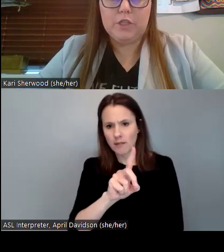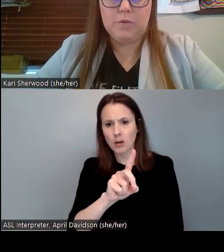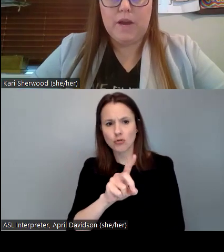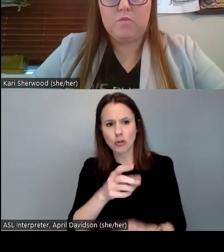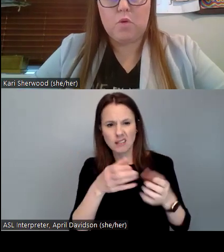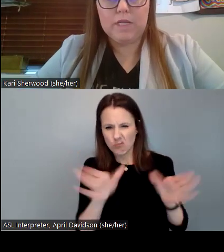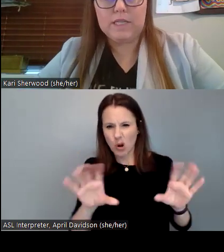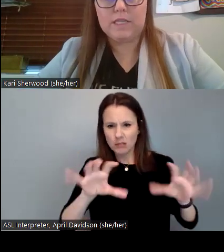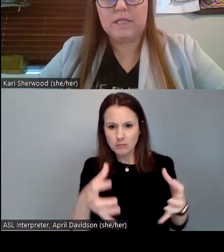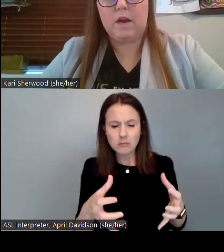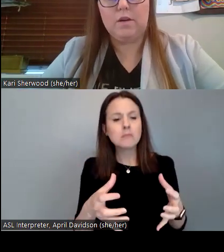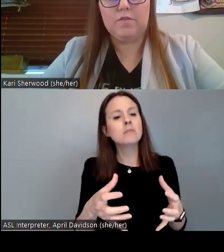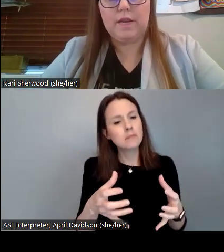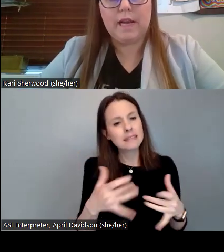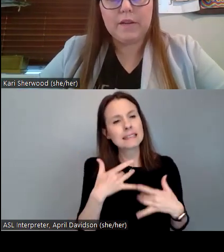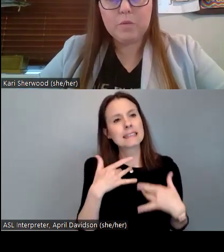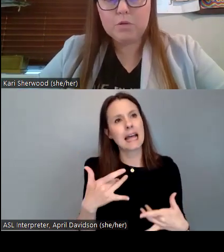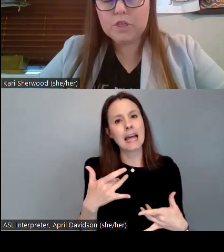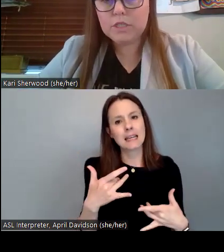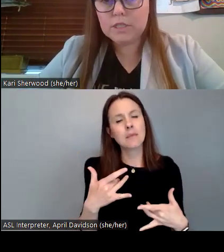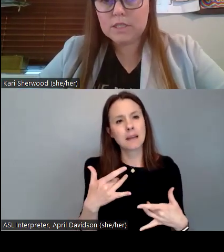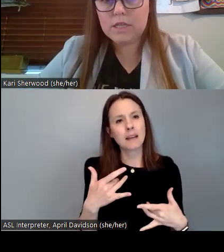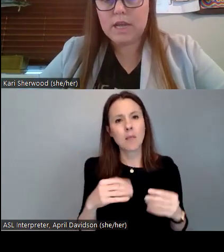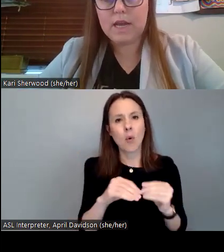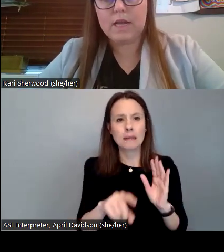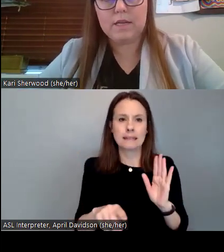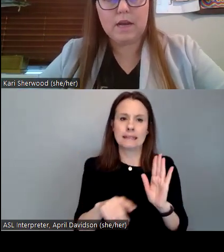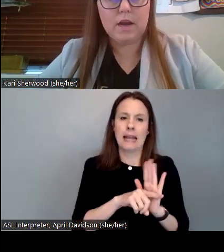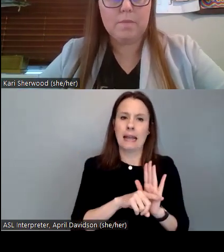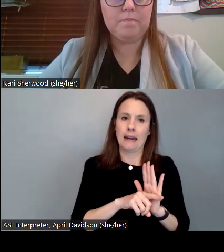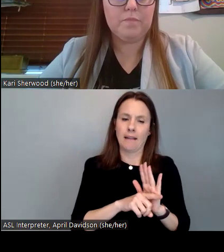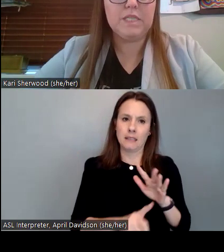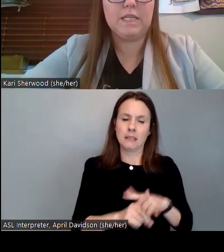do have more instances of negative emotions than -- this